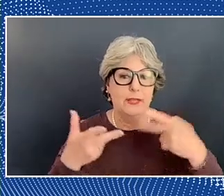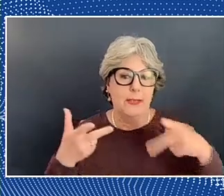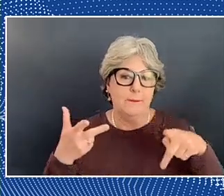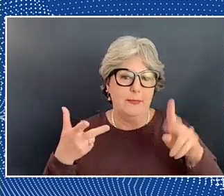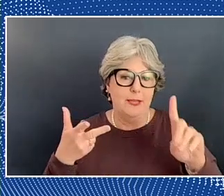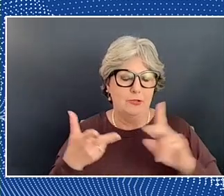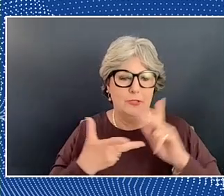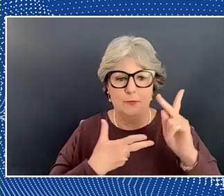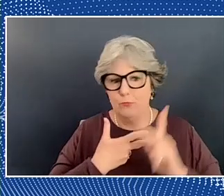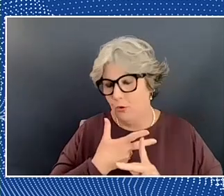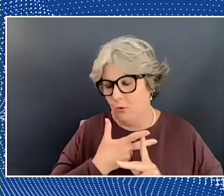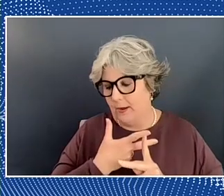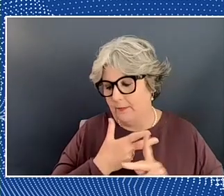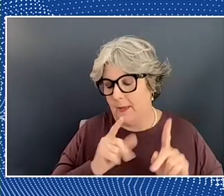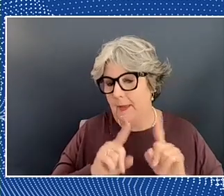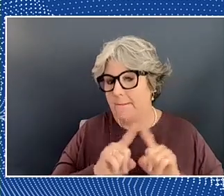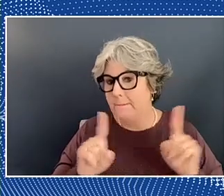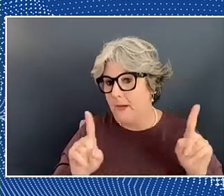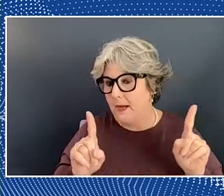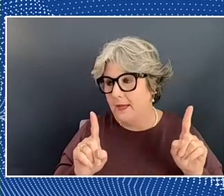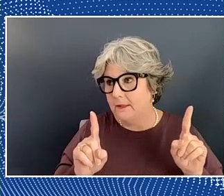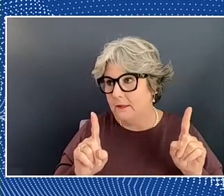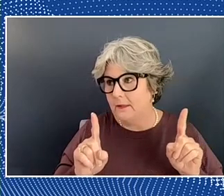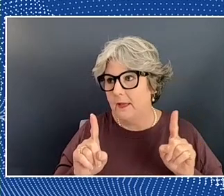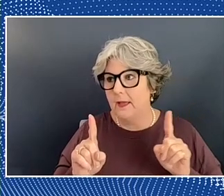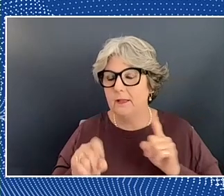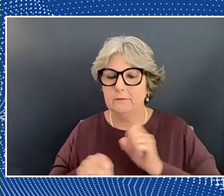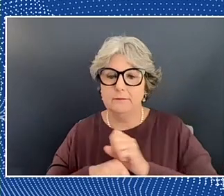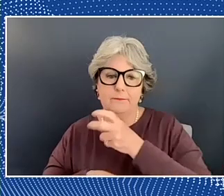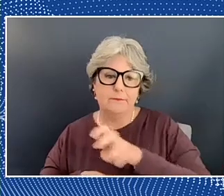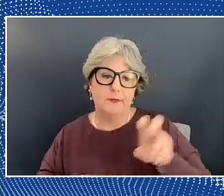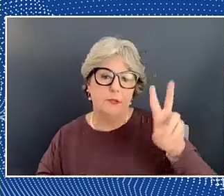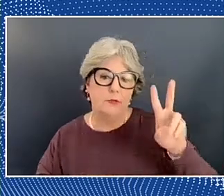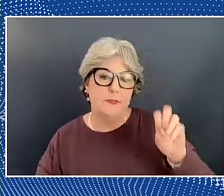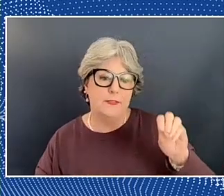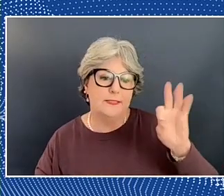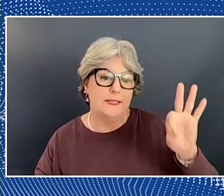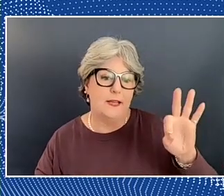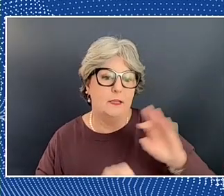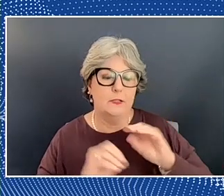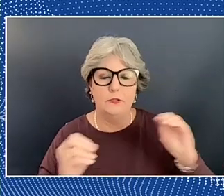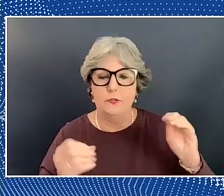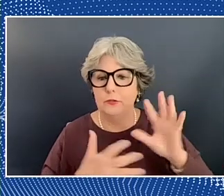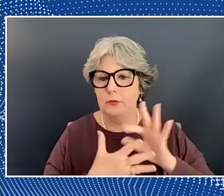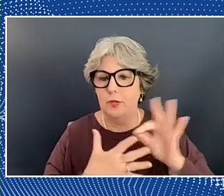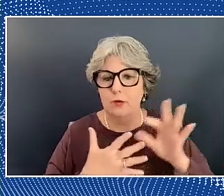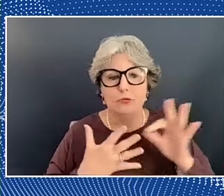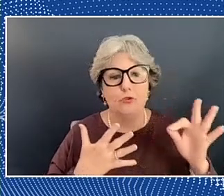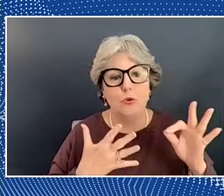But at a point of career transition in 2009, there was really no choice, no other option left before me.